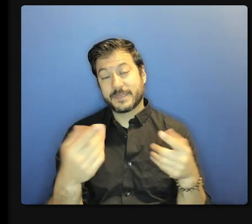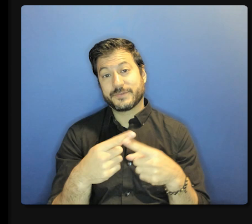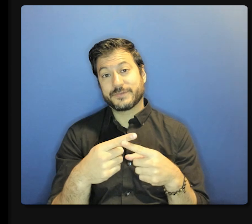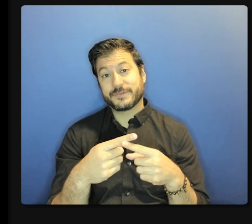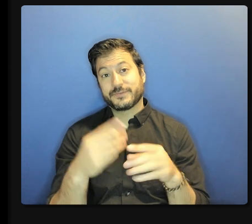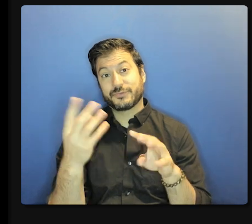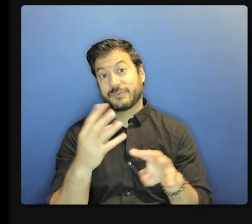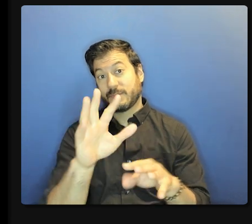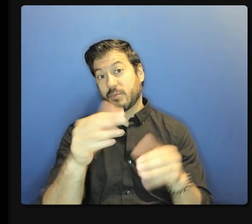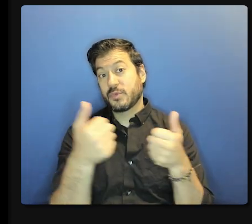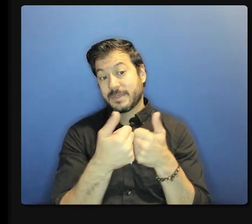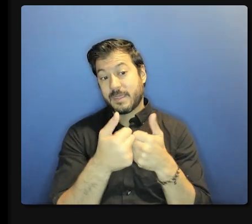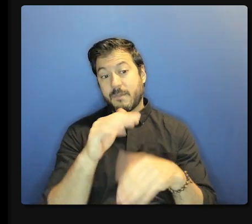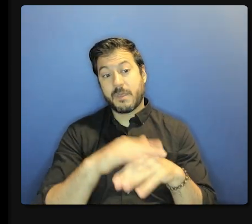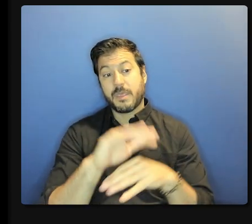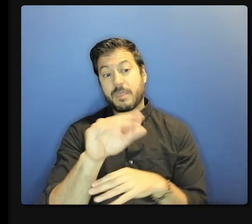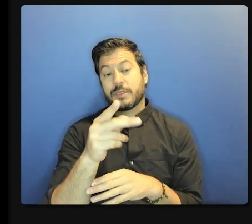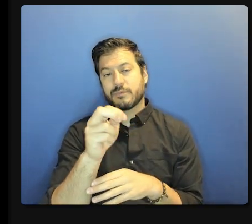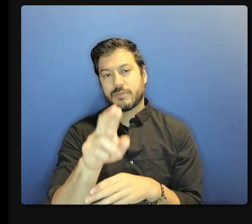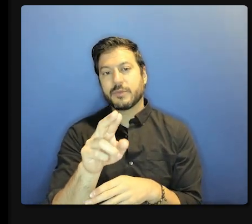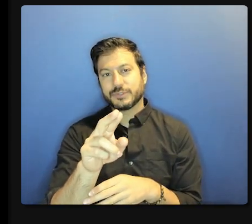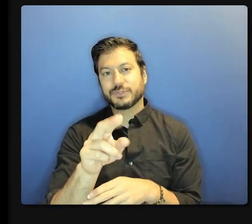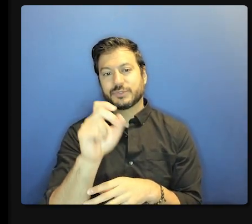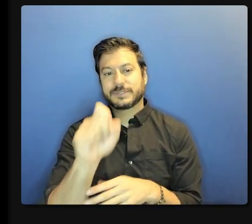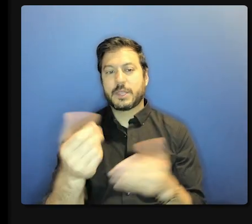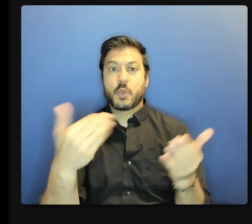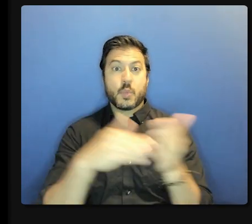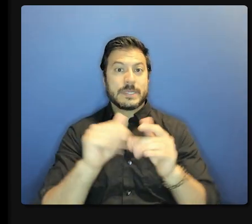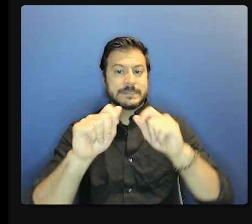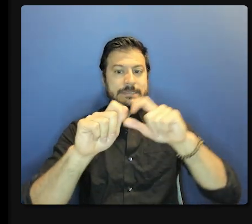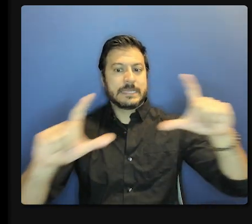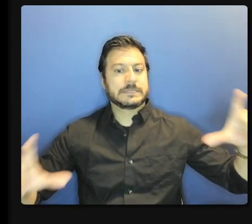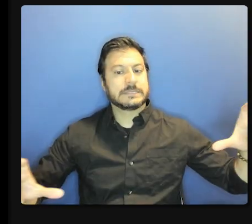to be able to stream your game on the browser is that you can resize it.